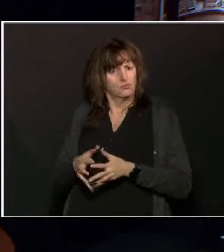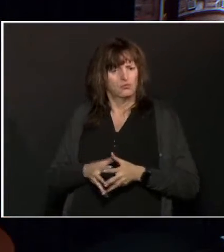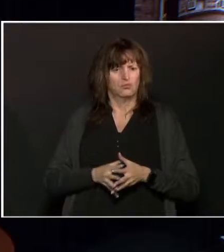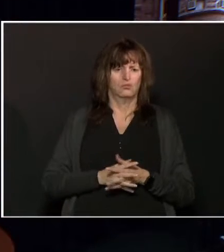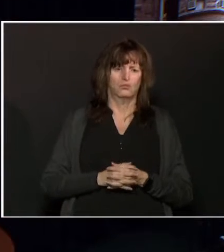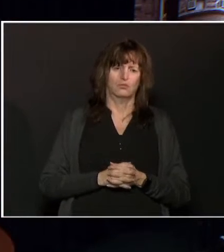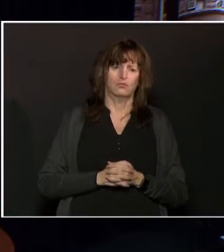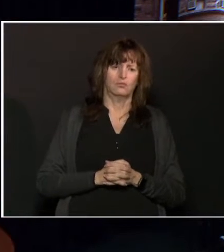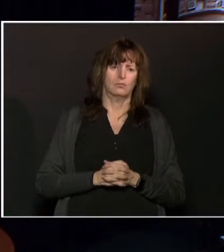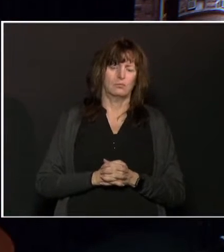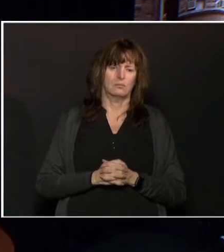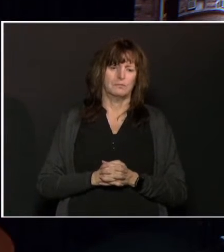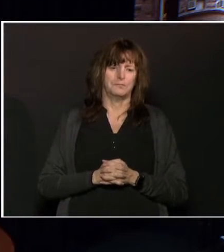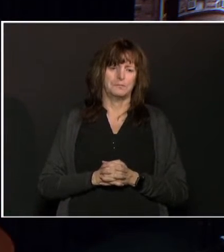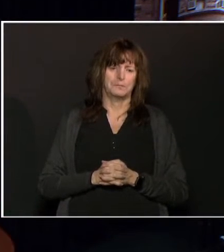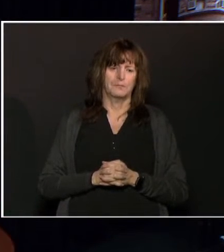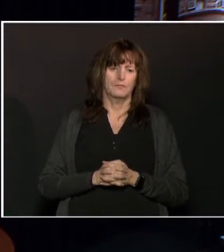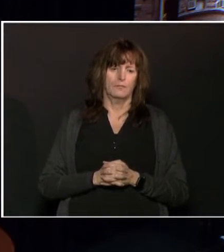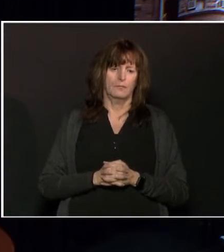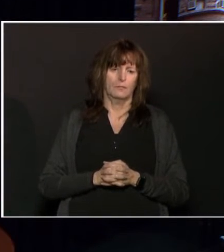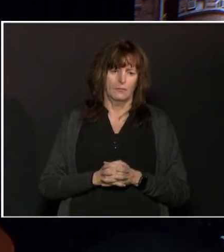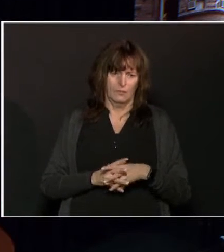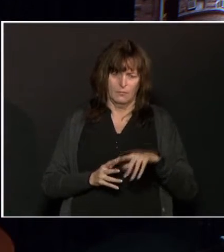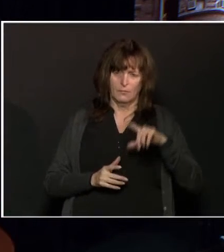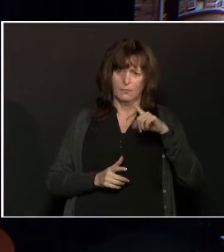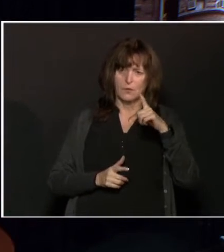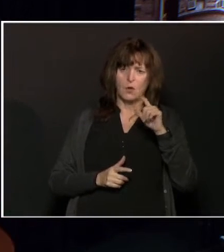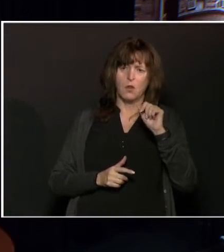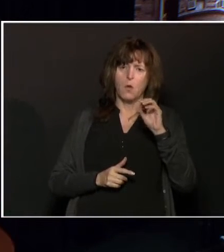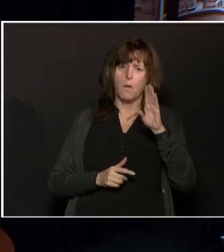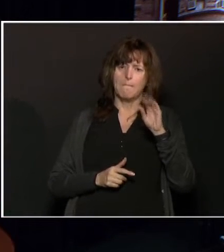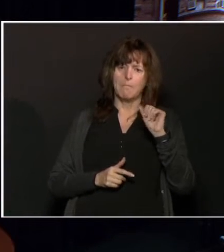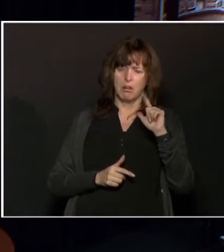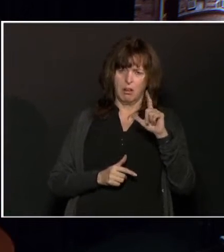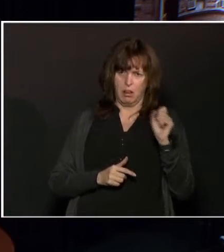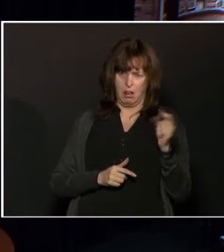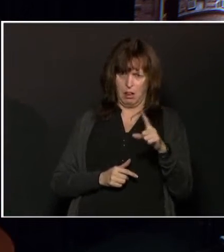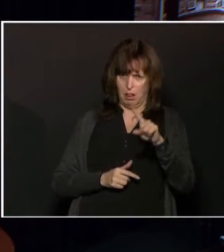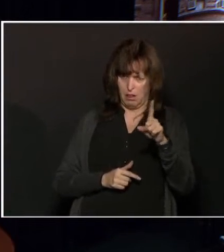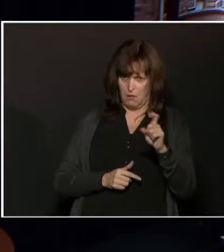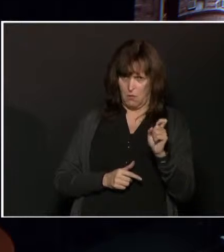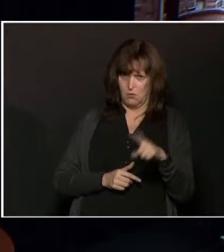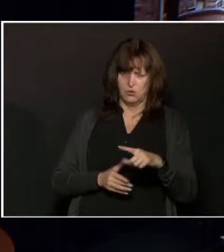CAN SEE CANADA IS THE DARK BLUE LINE AT THE BOTTOM LINE AT THE BOTTOM WAS TRYING TO TRACK LINE AT THE BOTTOM WAS TRYING TO TRACK THEIR LINE AT THE BOTTOM WAS TRYING TO TRACK THEIR UP